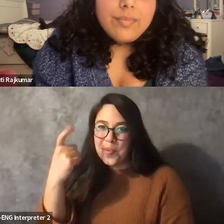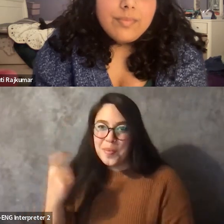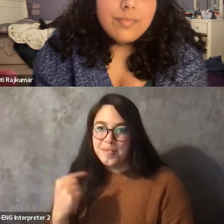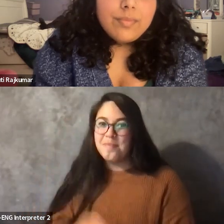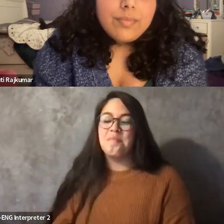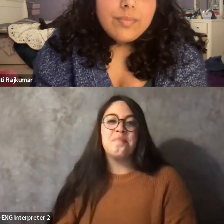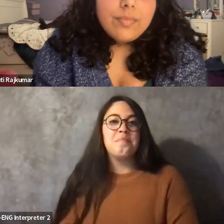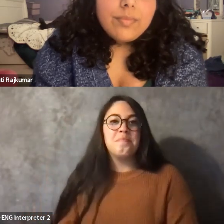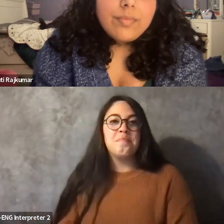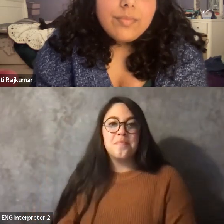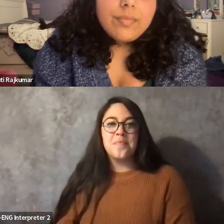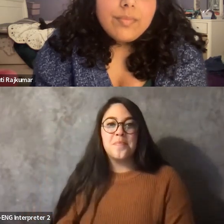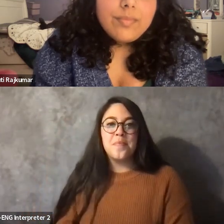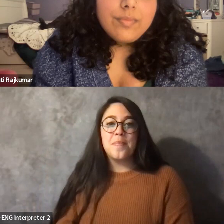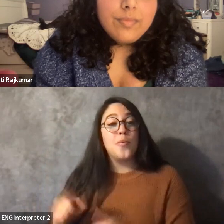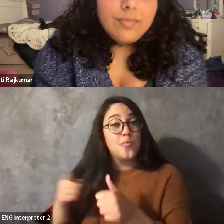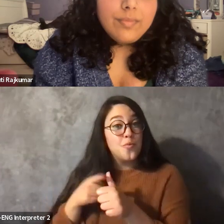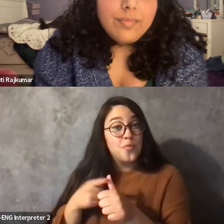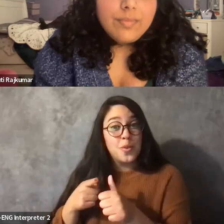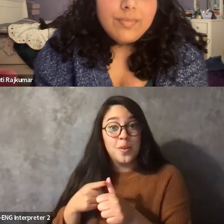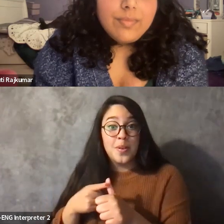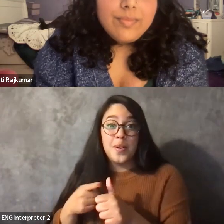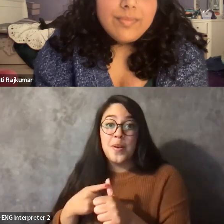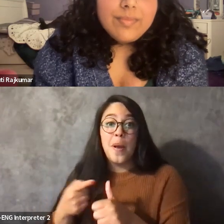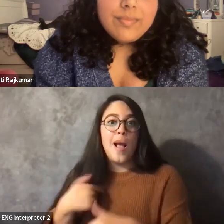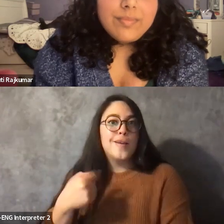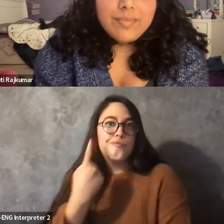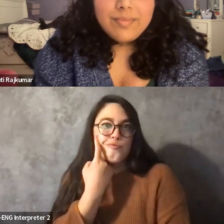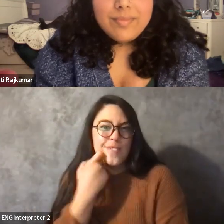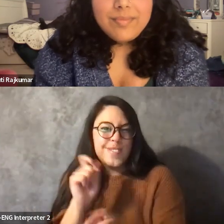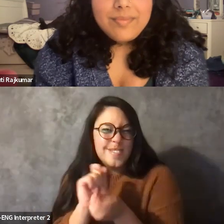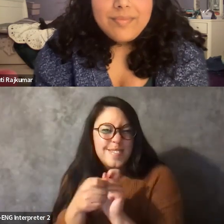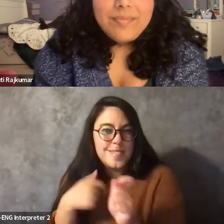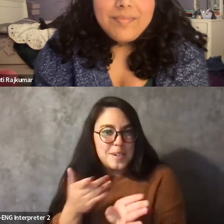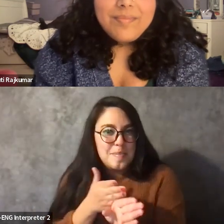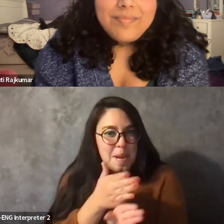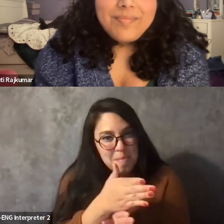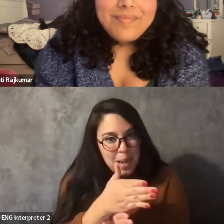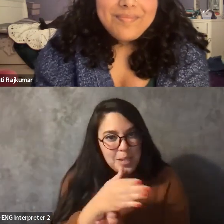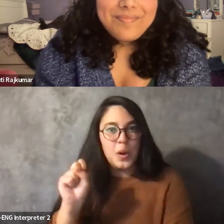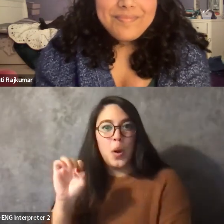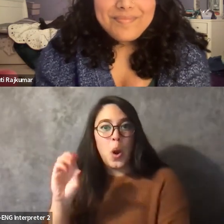First of all, I just recently switched my major from sociology to psychology, so I totally relate with you.